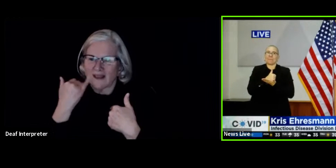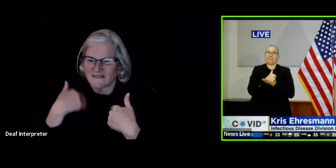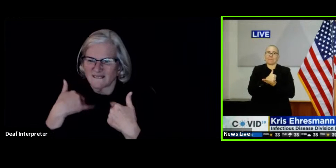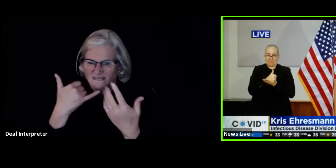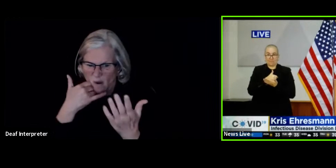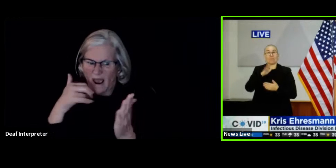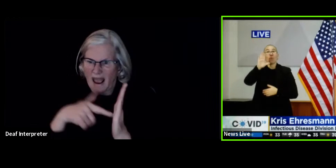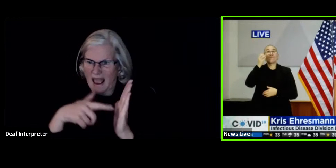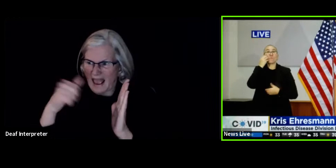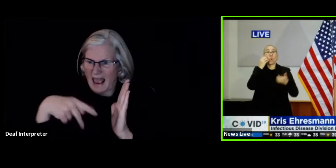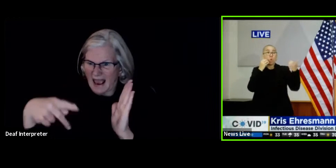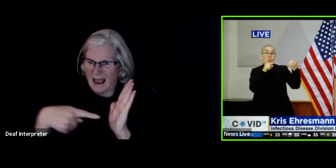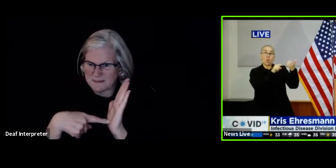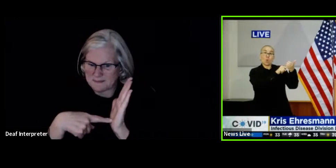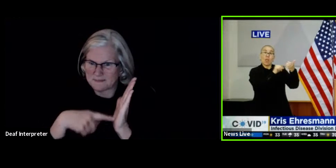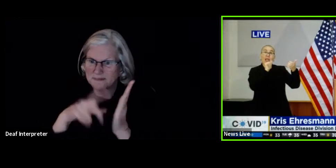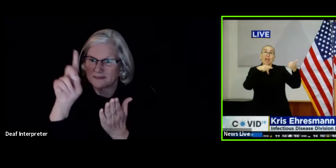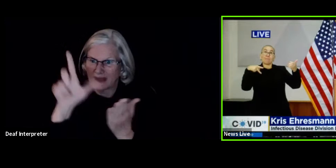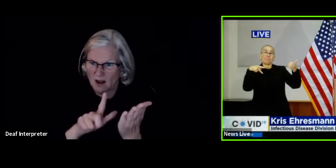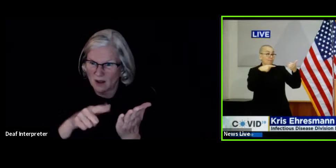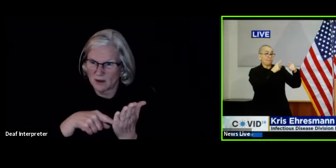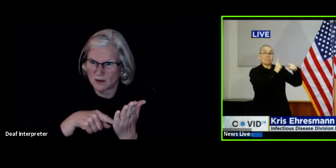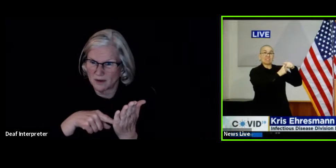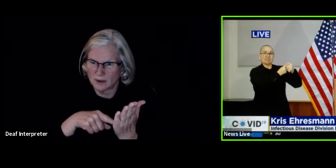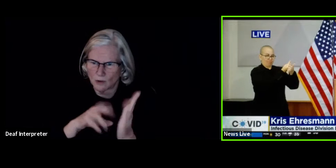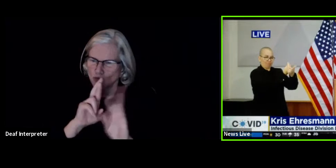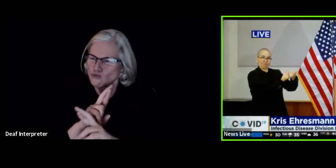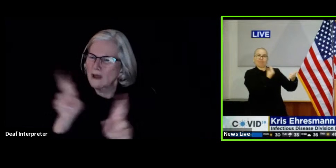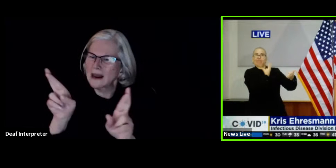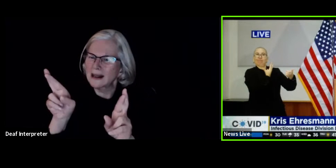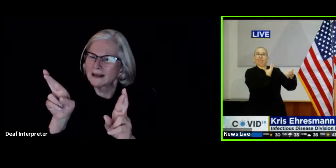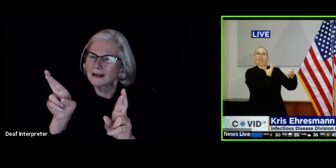POSITIVE. THE STATE OR LOCAL PUBLIC